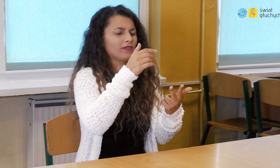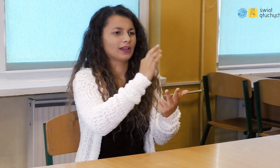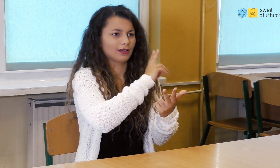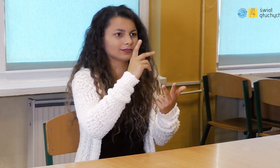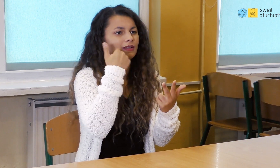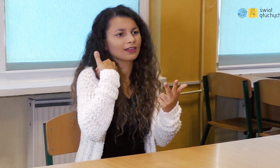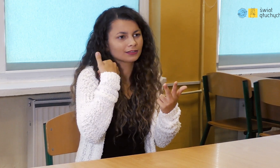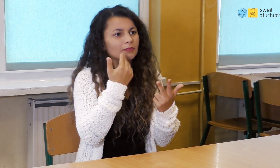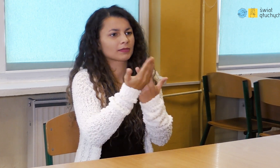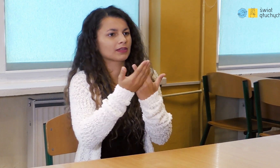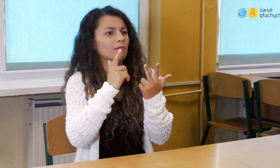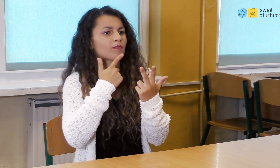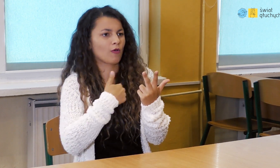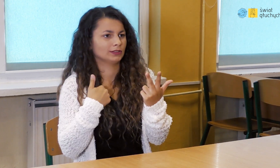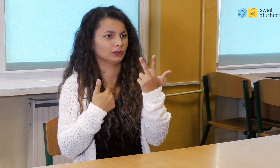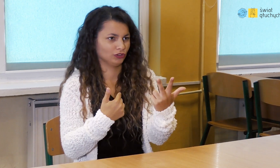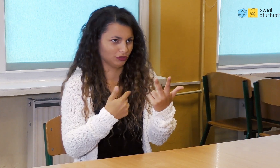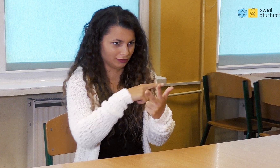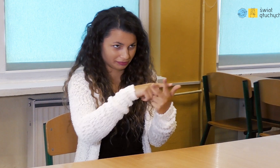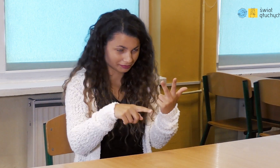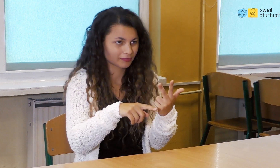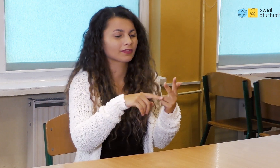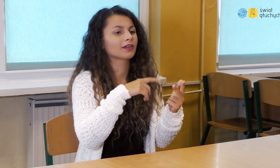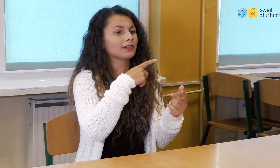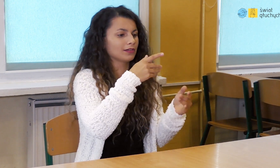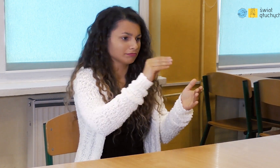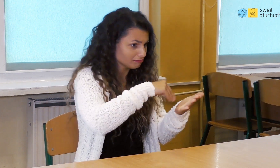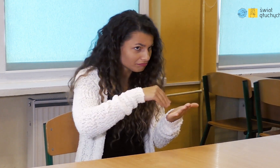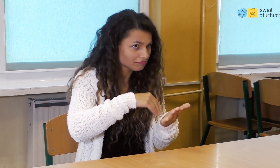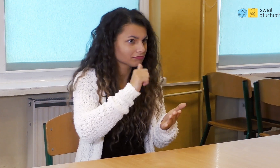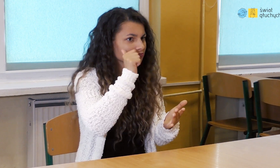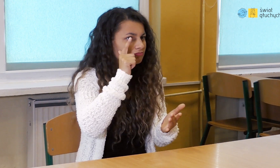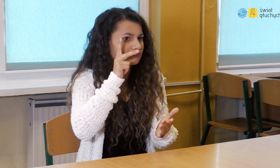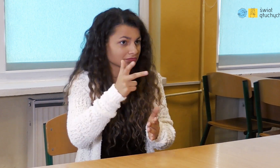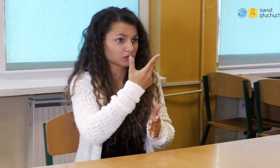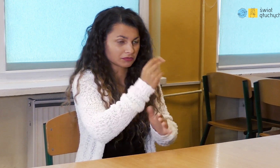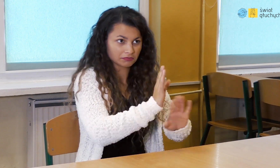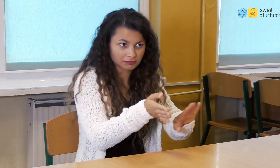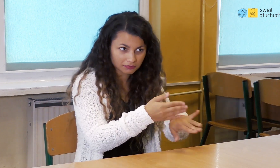The mandatory subjects are English, mathematics, and Polish. The exams last for 3 days.